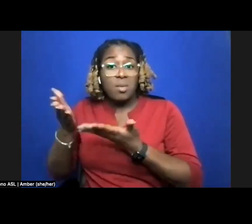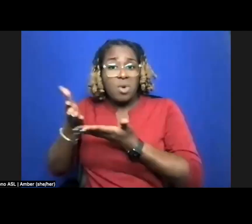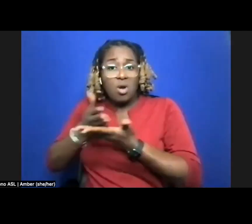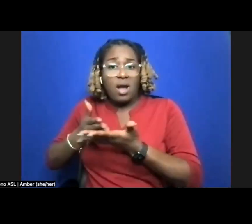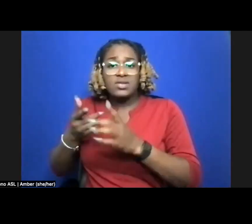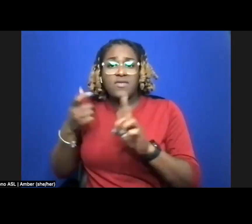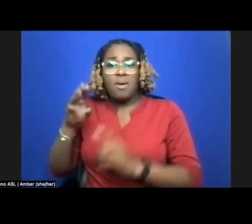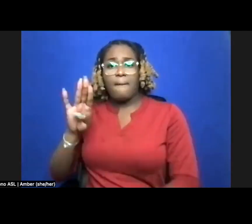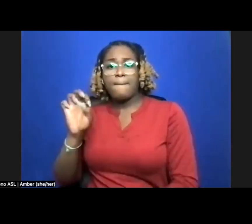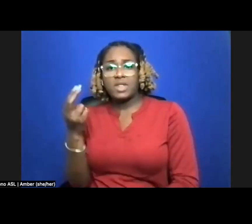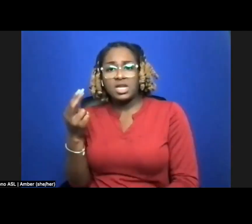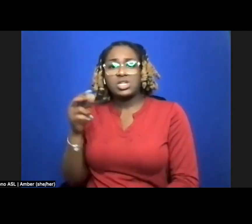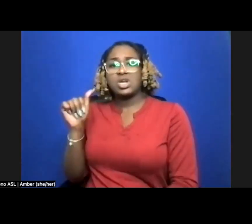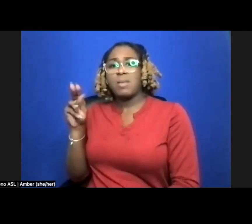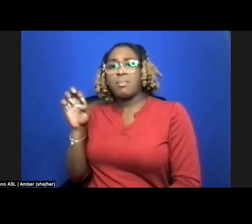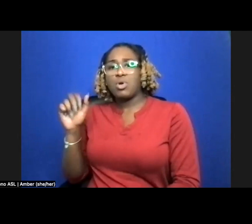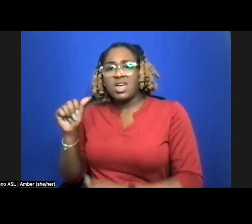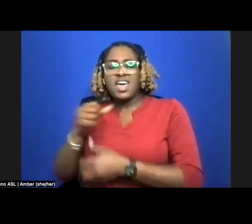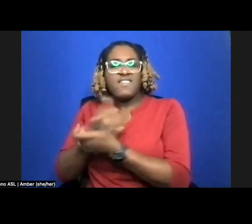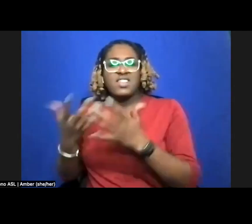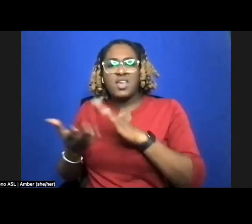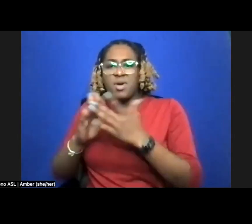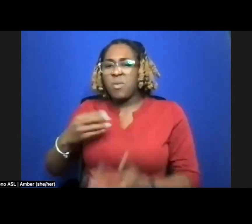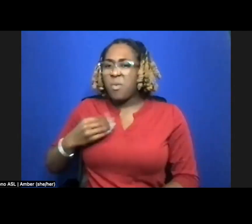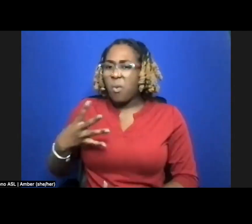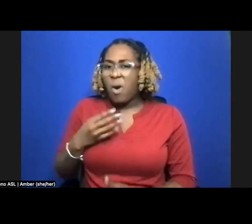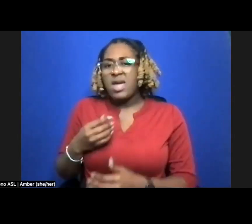everything meant to whiten and purge bacteria. she passed down her